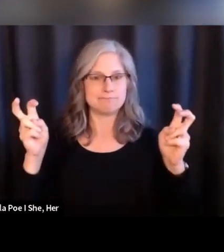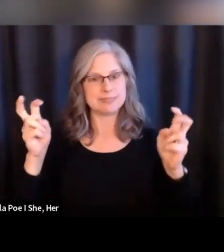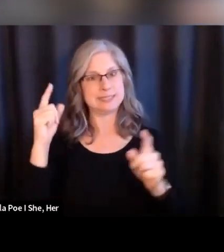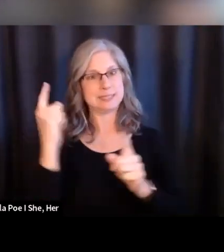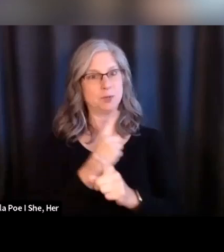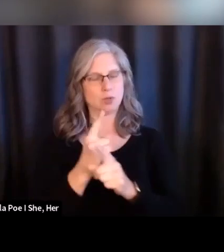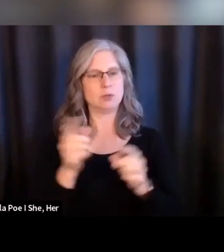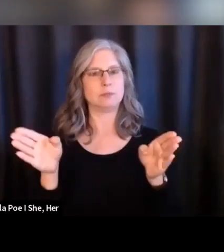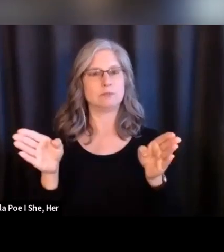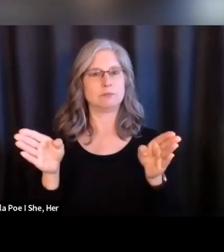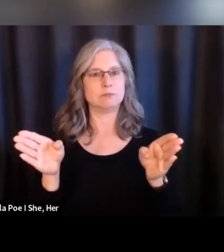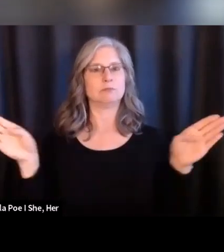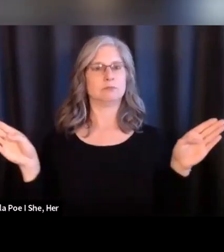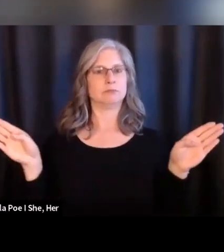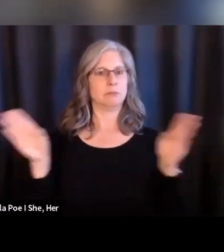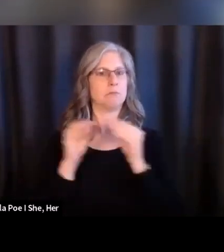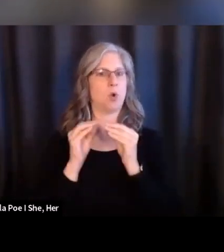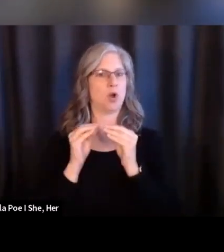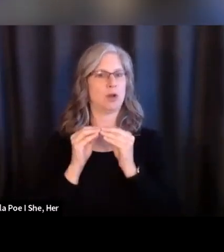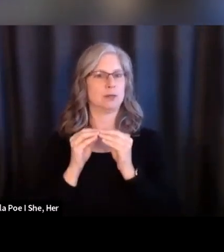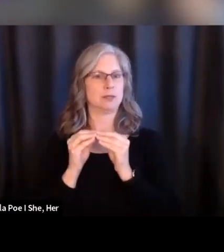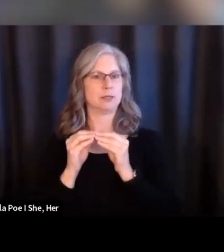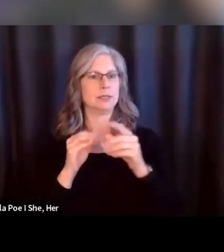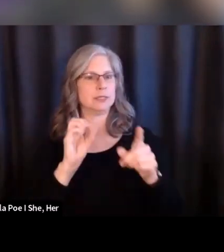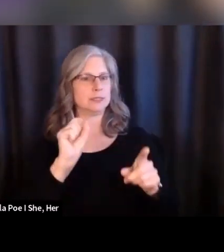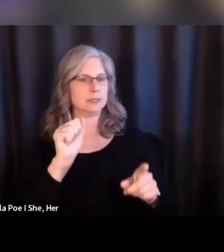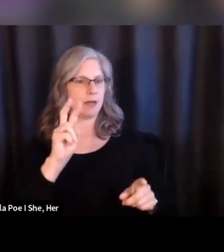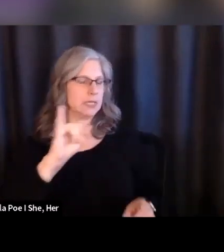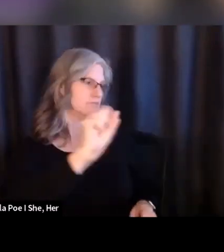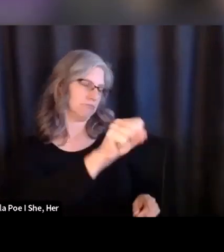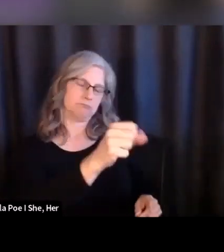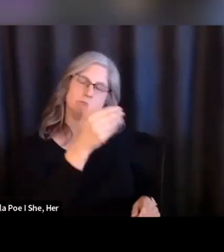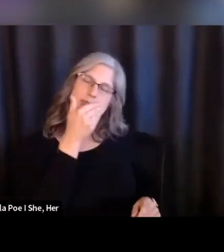Thank you, yeah. And I think the fact that you were saying, "Oh, my group,